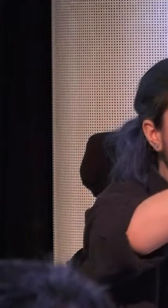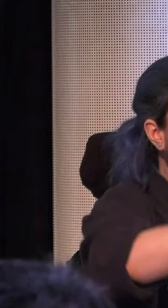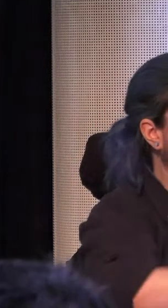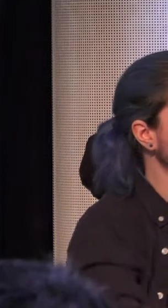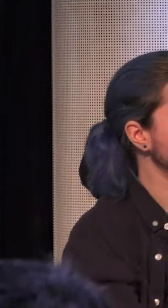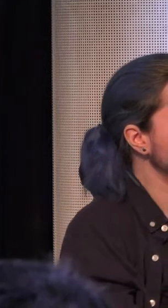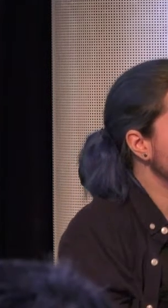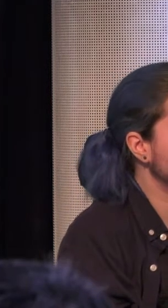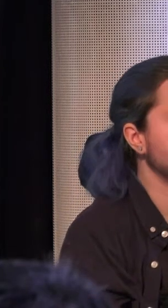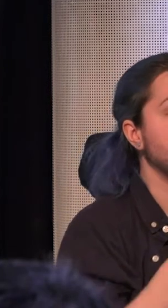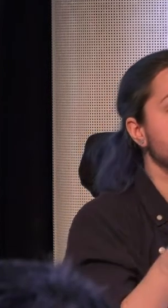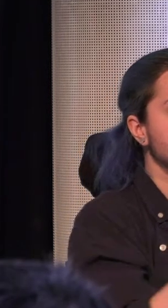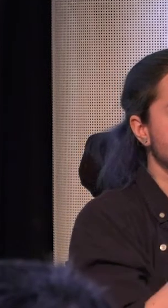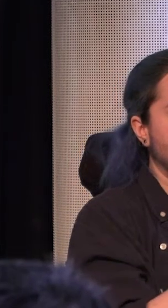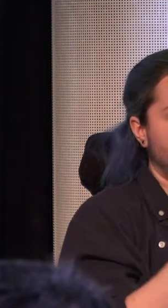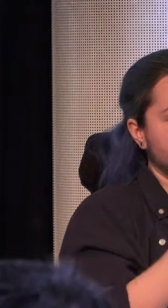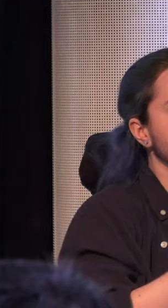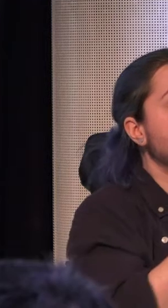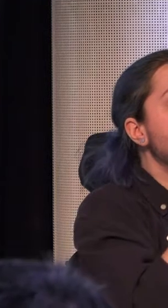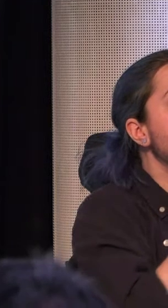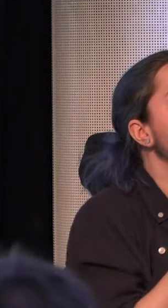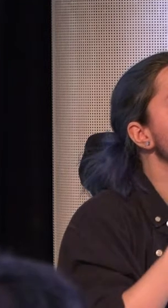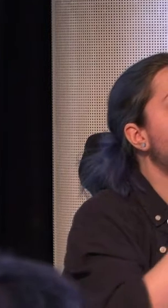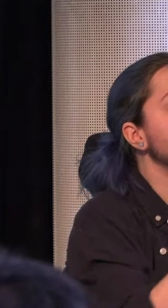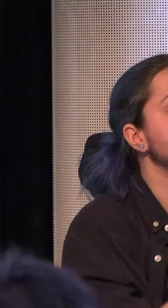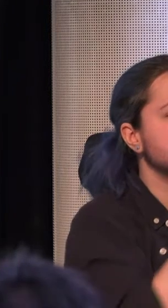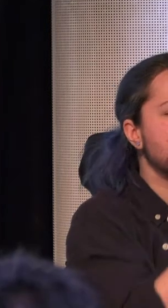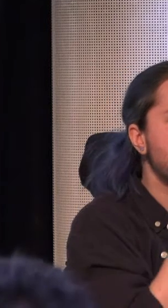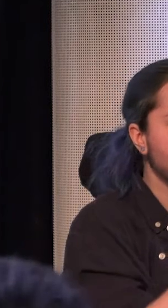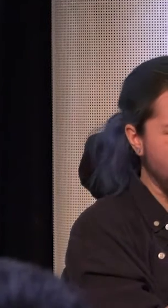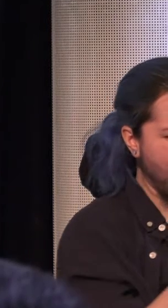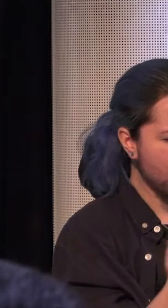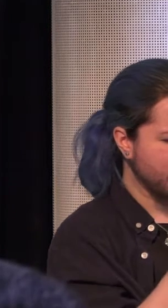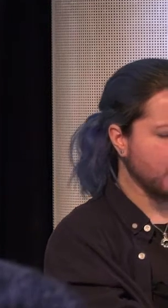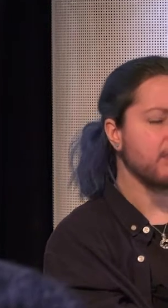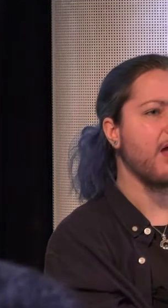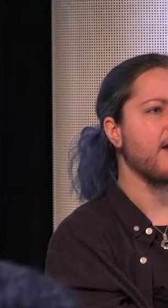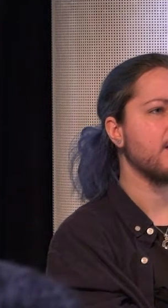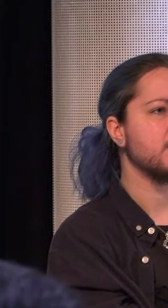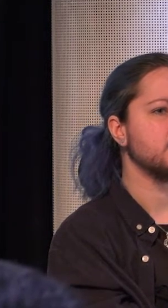Newspaper in a room turned into a maths lesson, counting how many pieces of paper we need to hold weight.